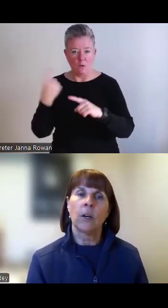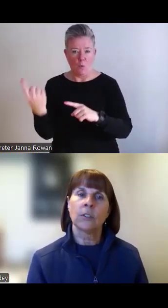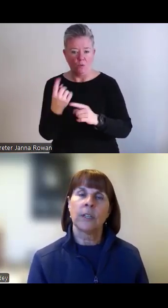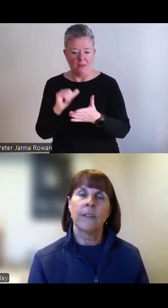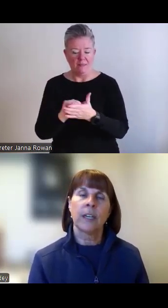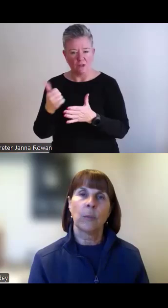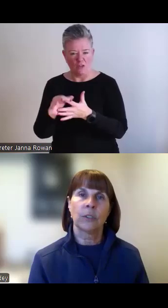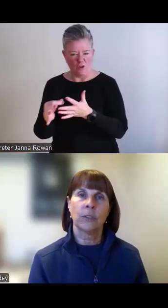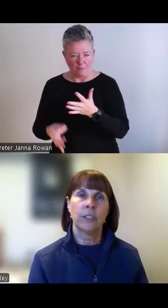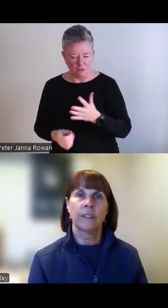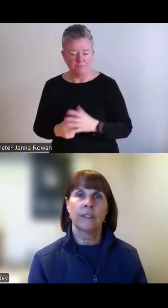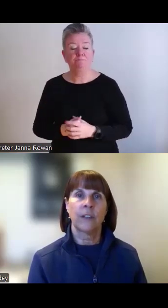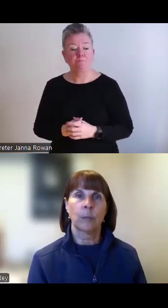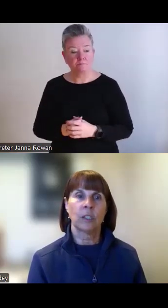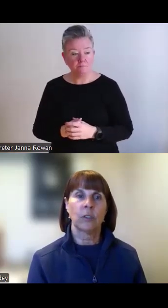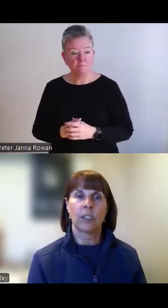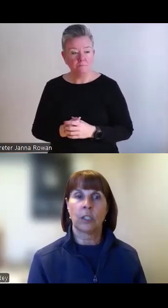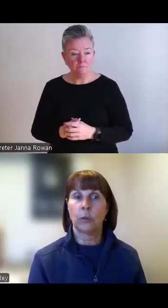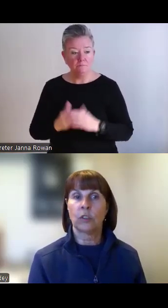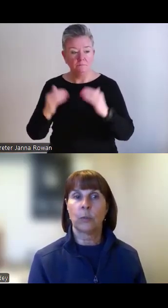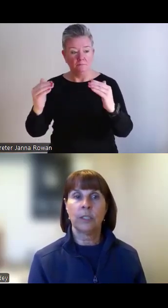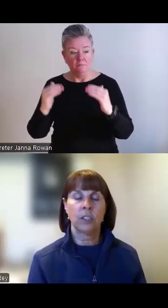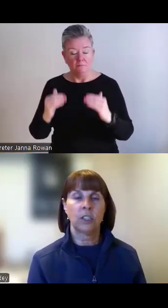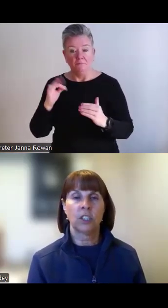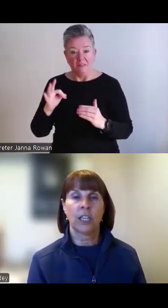You also have the opportunity, if the family is using cued speech,